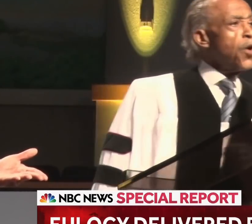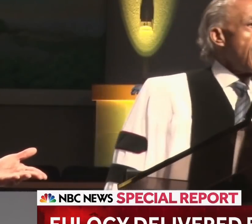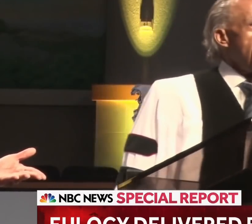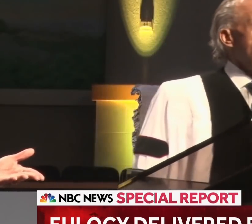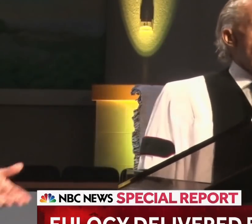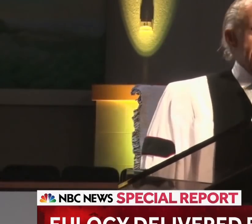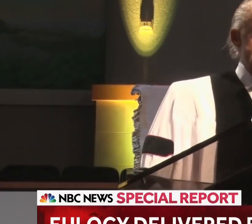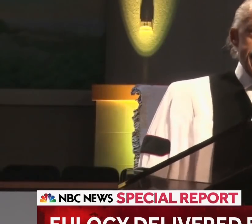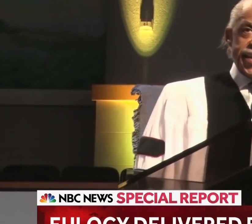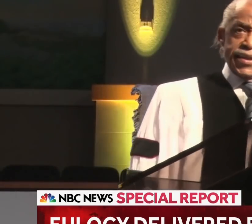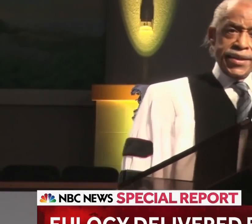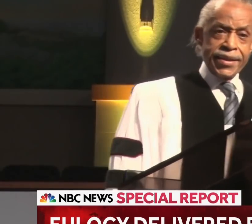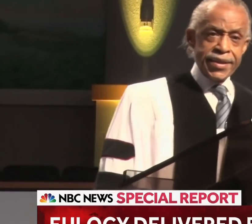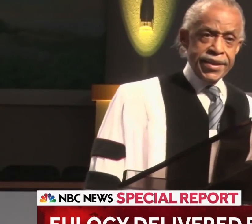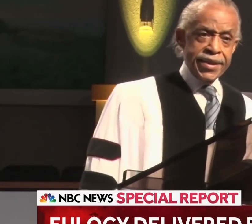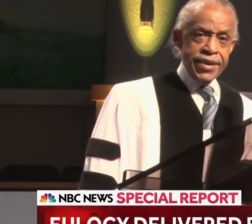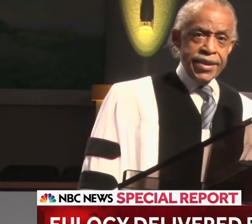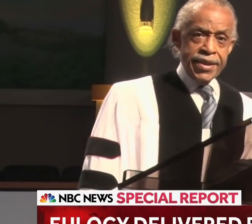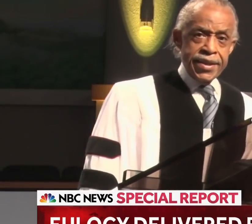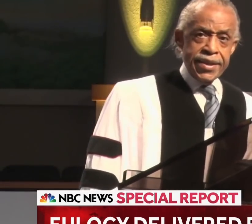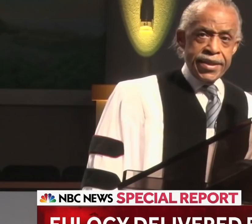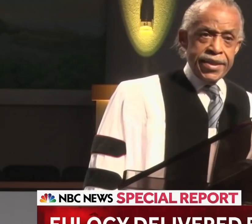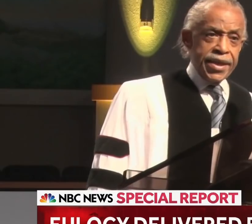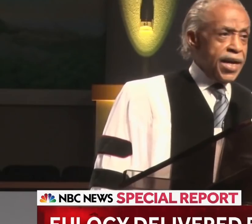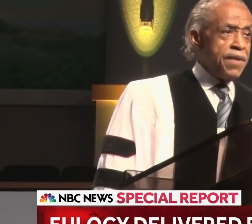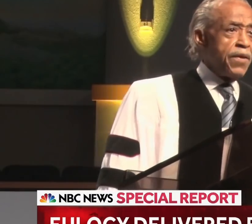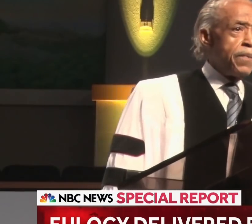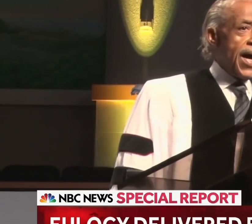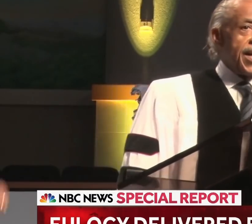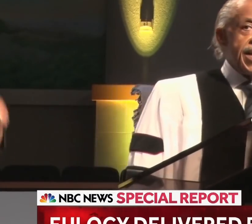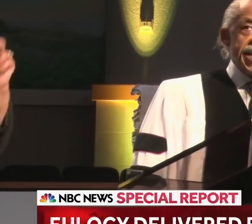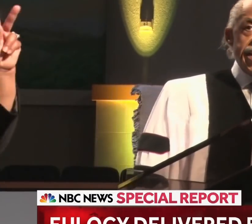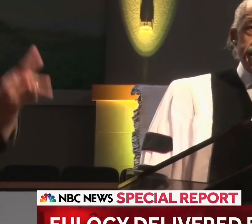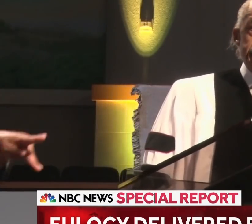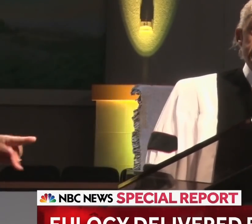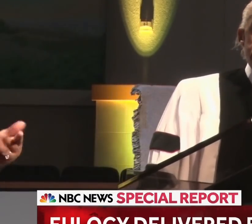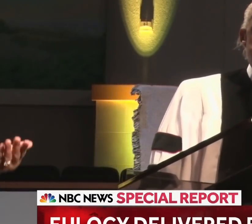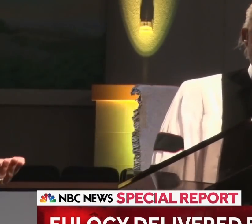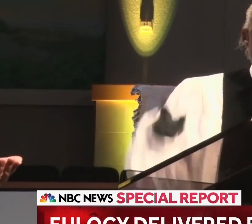HAVE TOOK YOUR KNEE OFF HIS NECK.